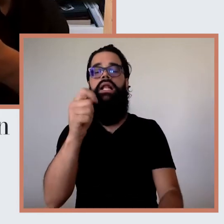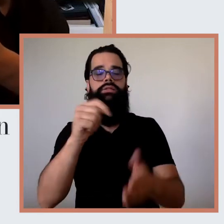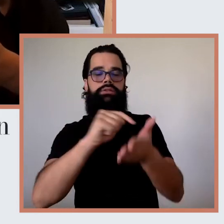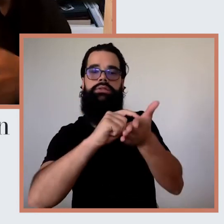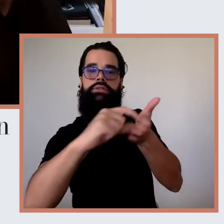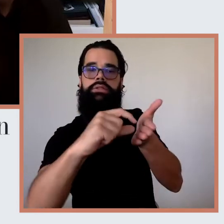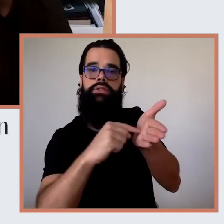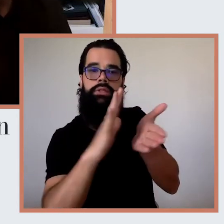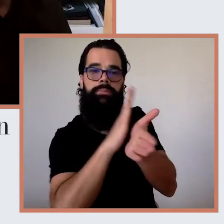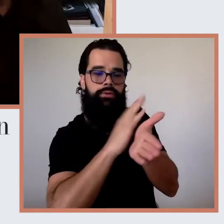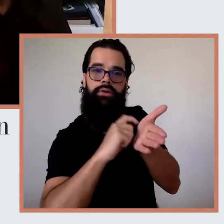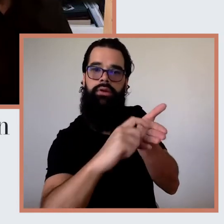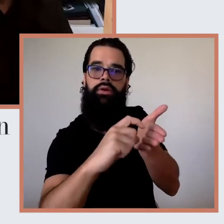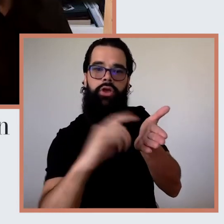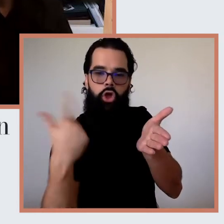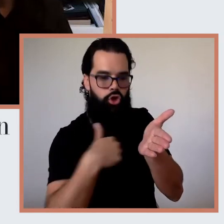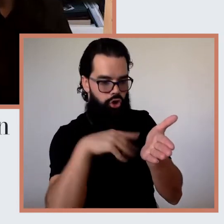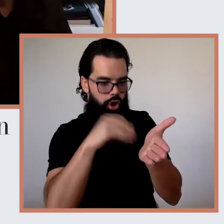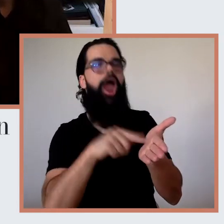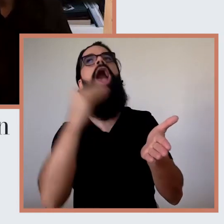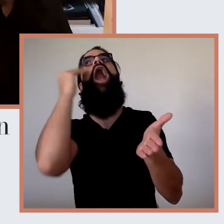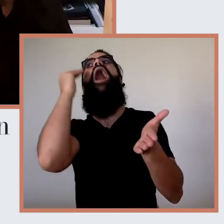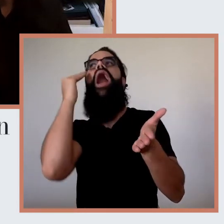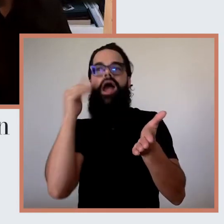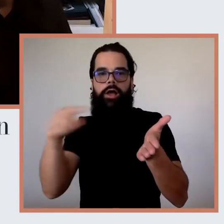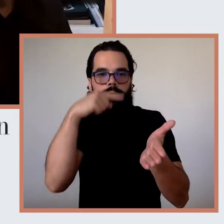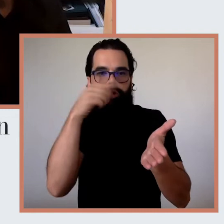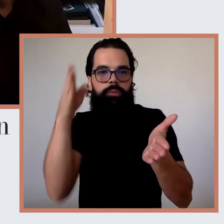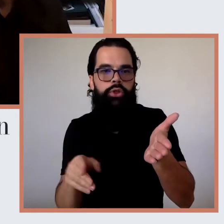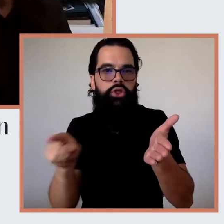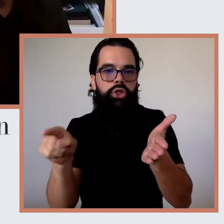No, it's a text, but that's the things that we learned. That's the thing, you're right,